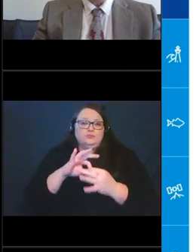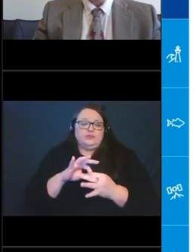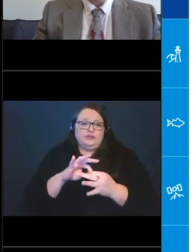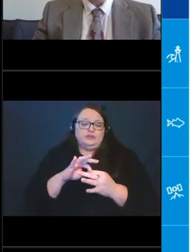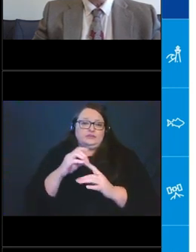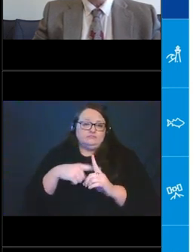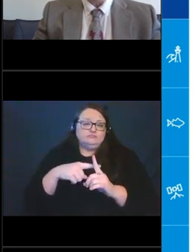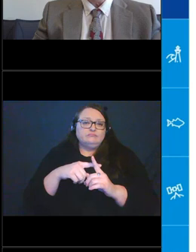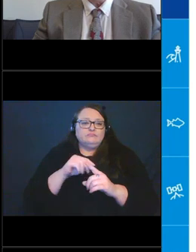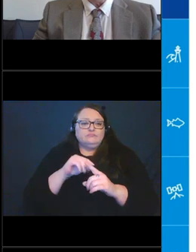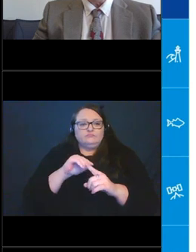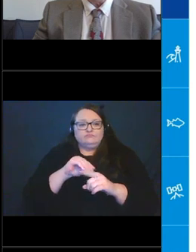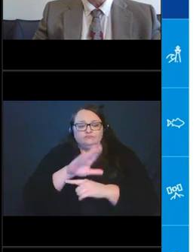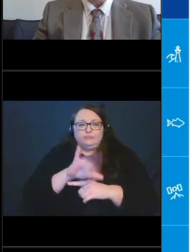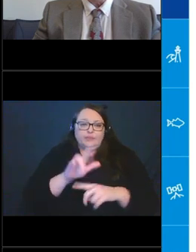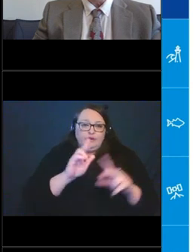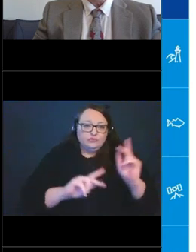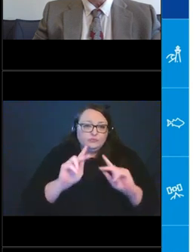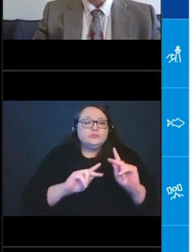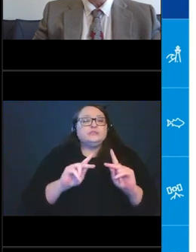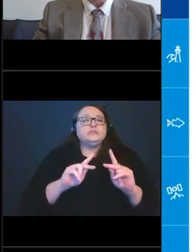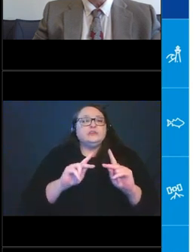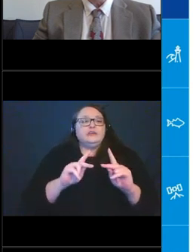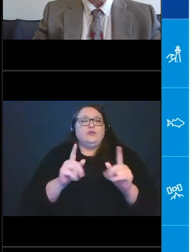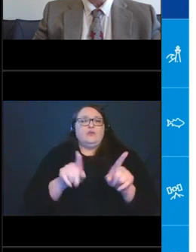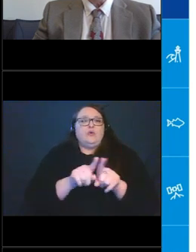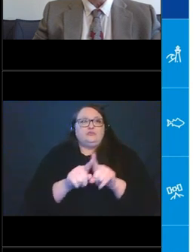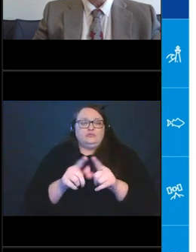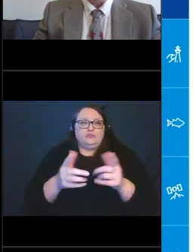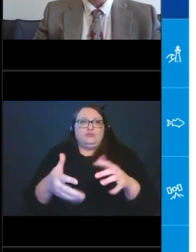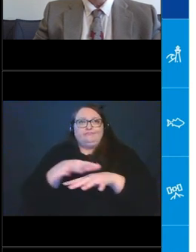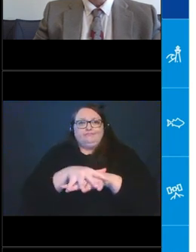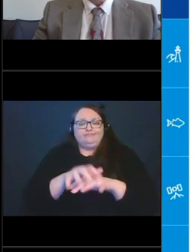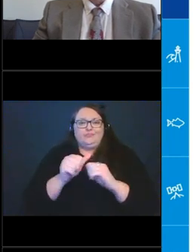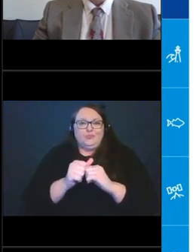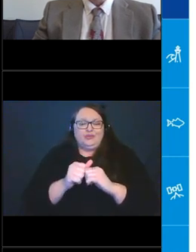with many complex human and societal factors leading to complicated results at times. There's